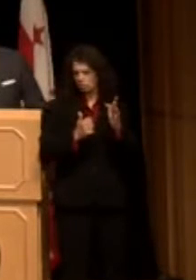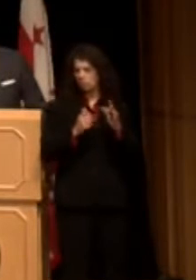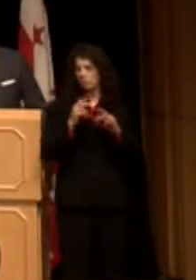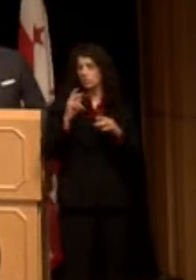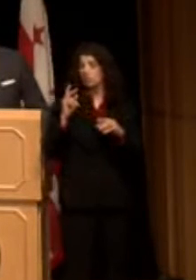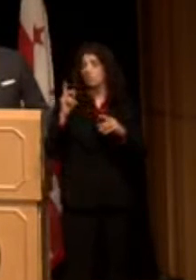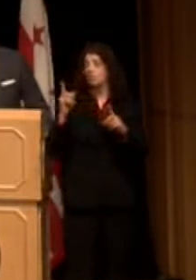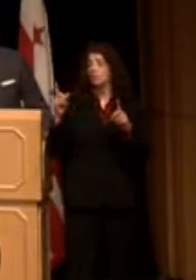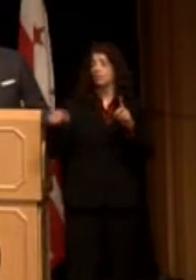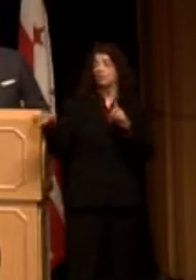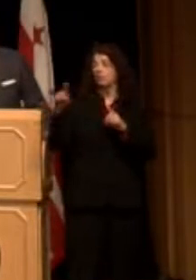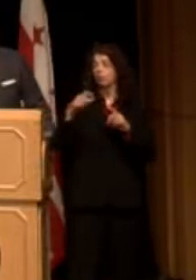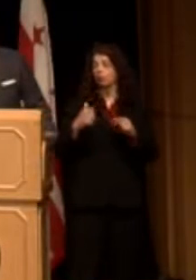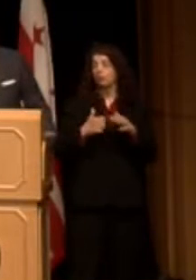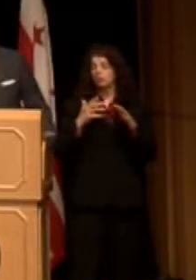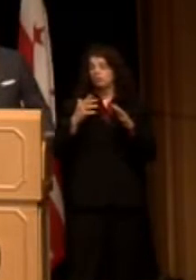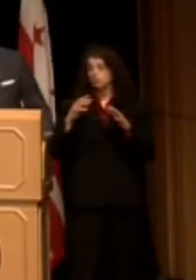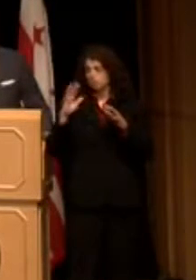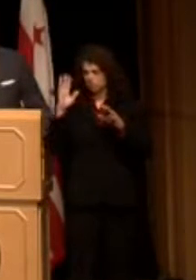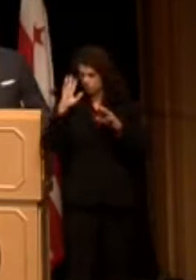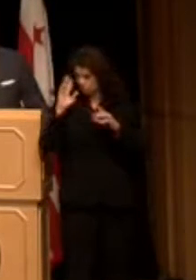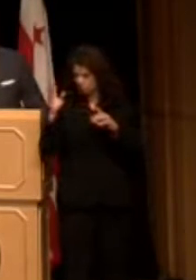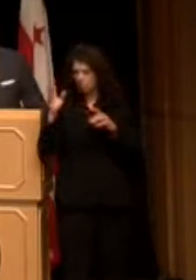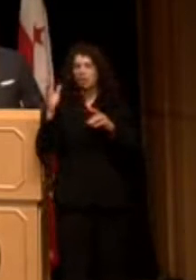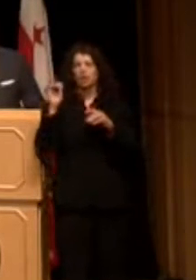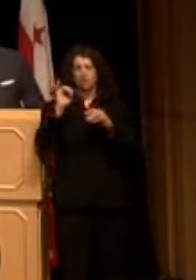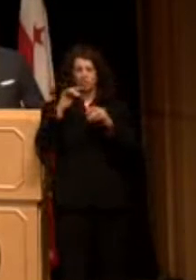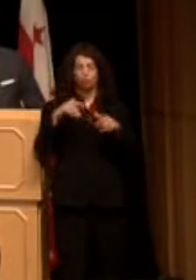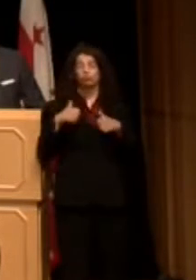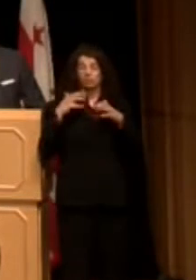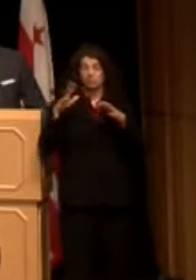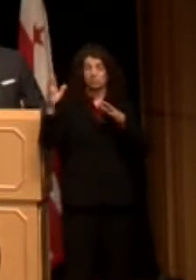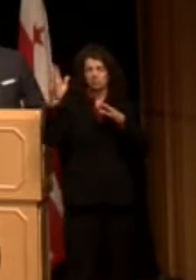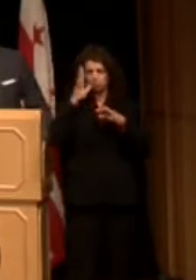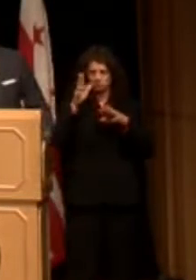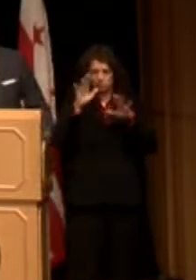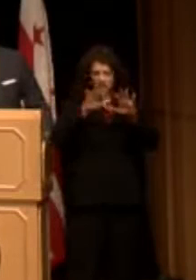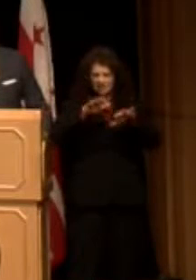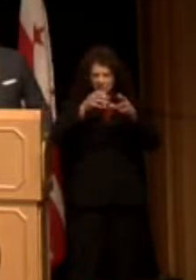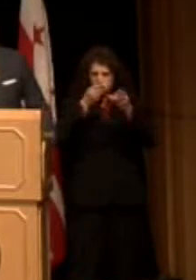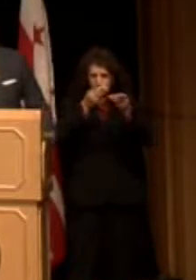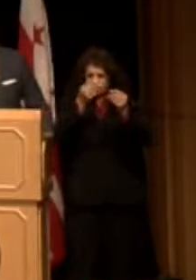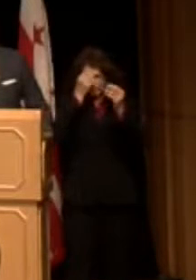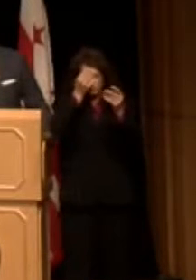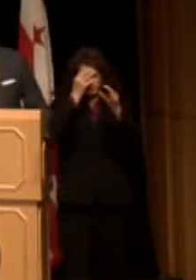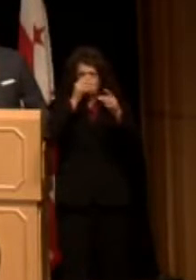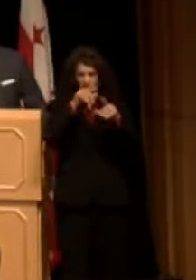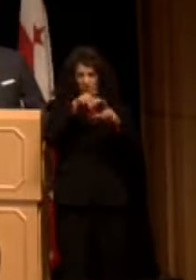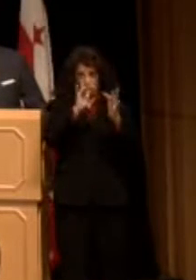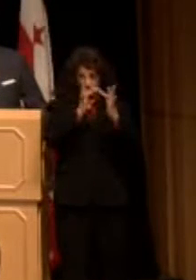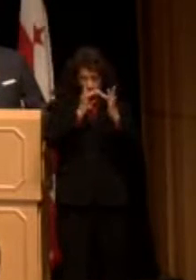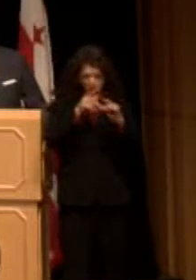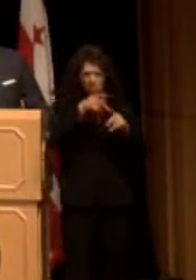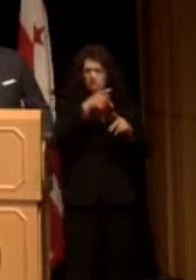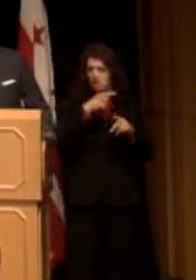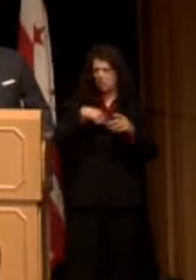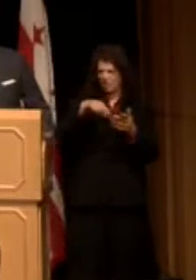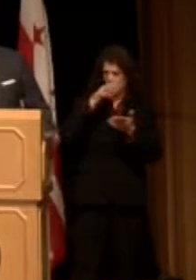UNDERSTOOD AND INCORPORATED IN THE DEVELOPMENT SOLICITATION. AT THE FIRST MARCH MADNESS, MAYOR BOWSER UNVEILED THE OUR